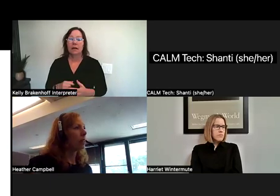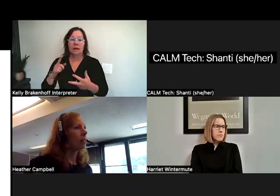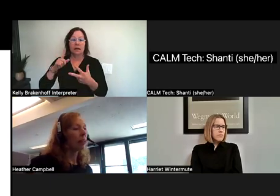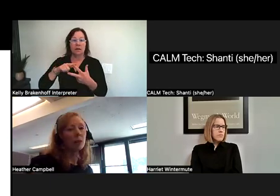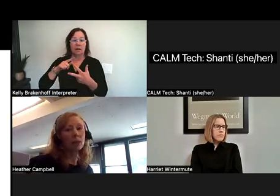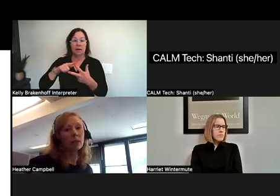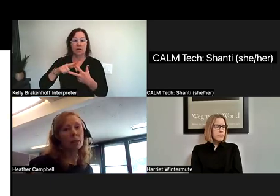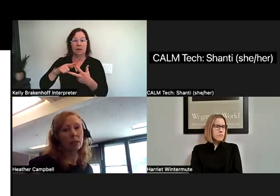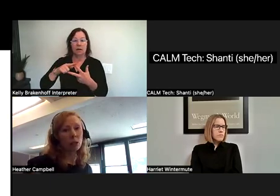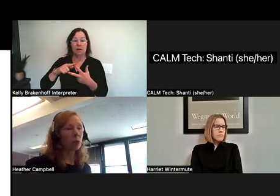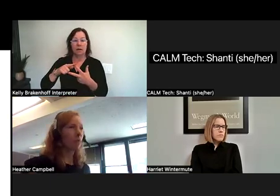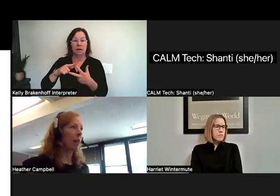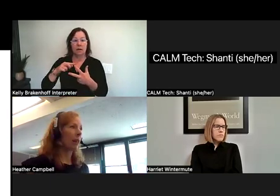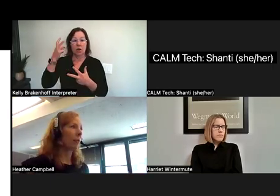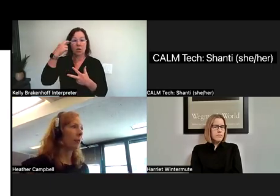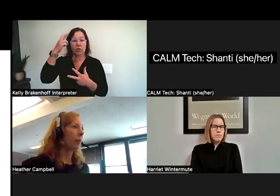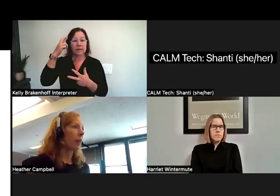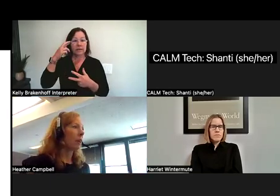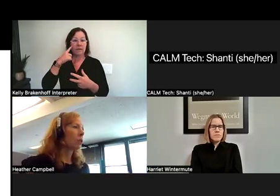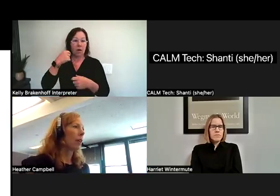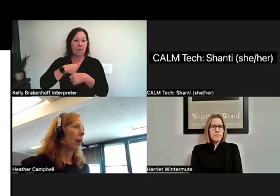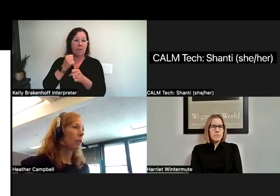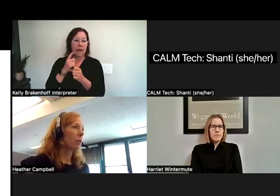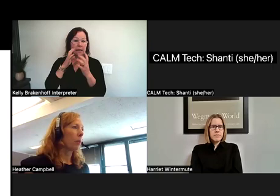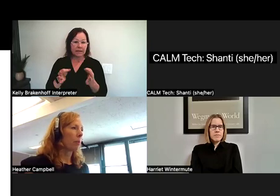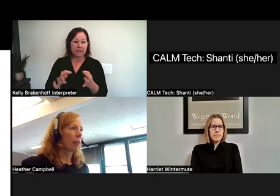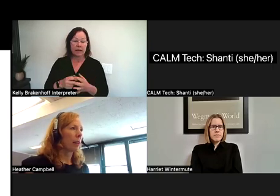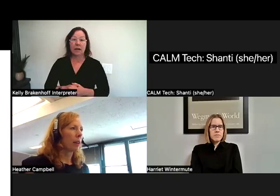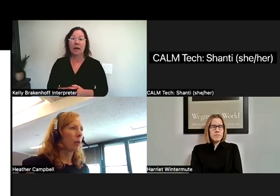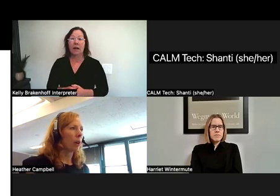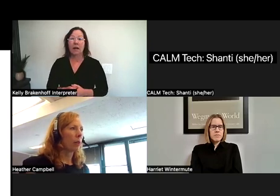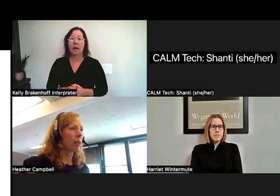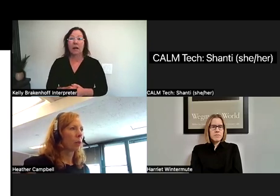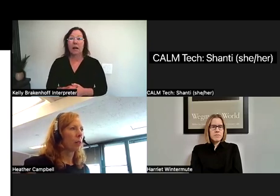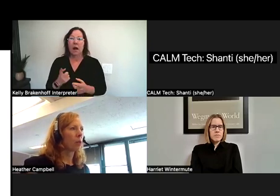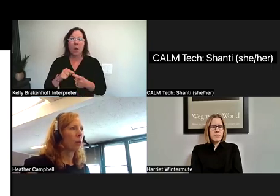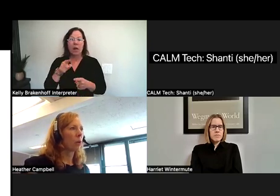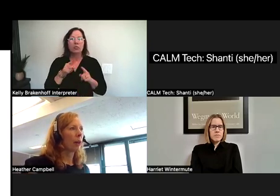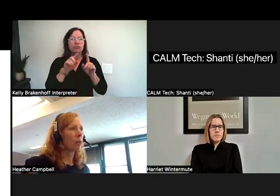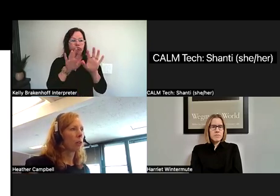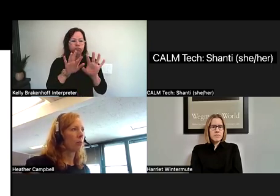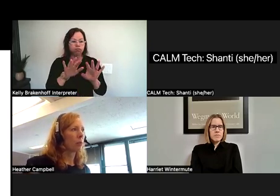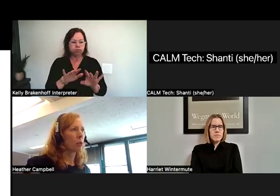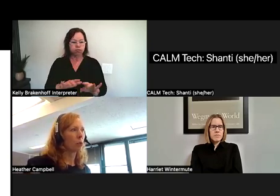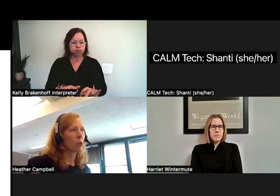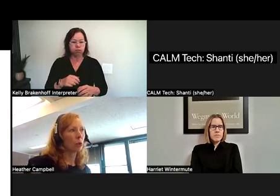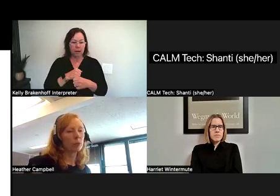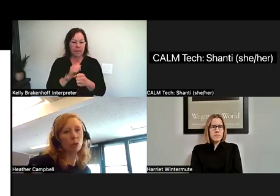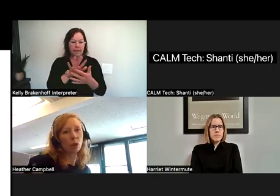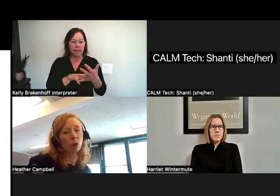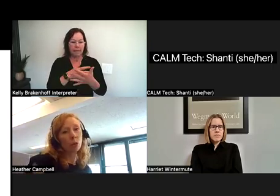The second reason is decision making. So this requires team members to determine